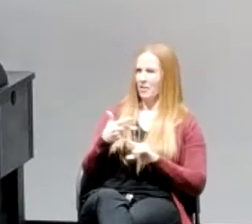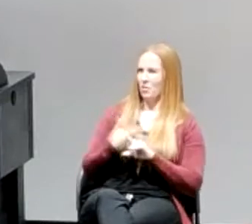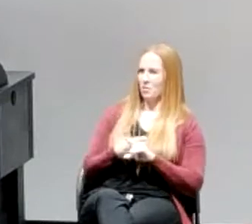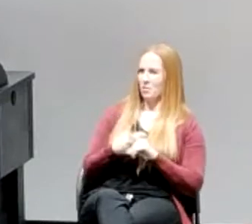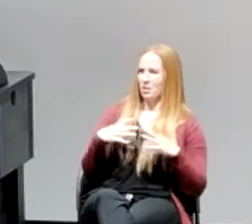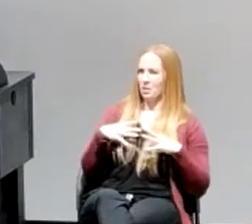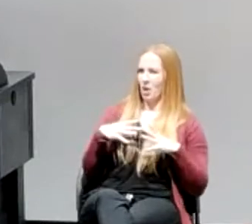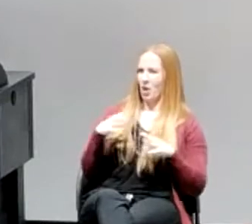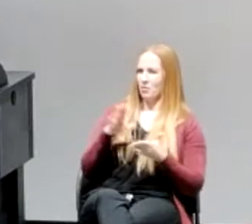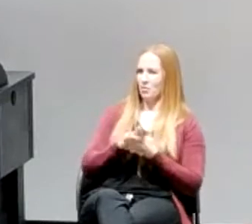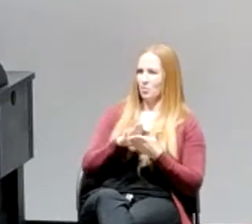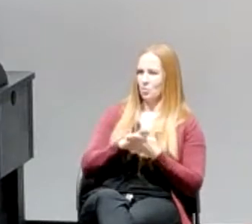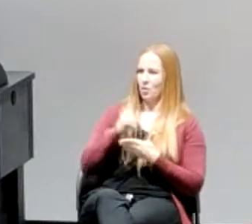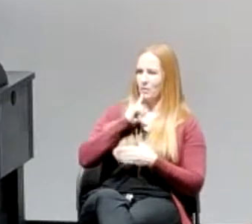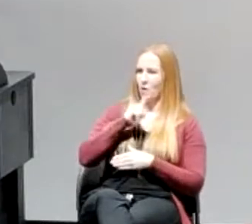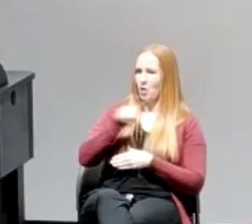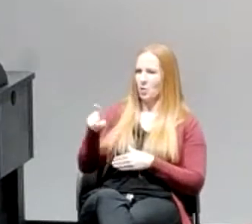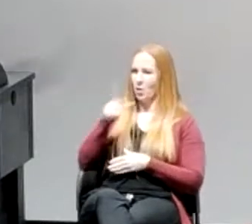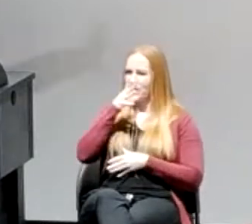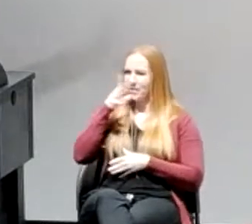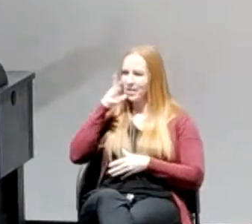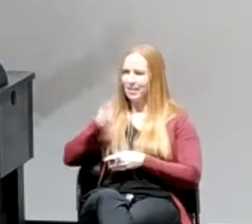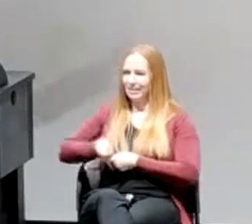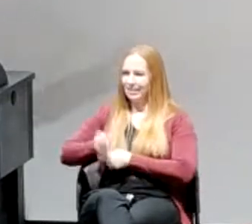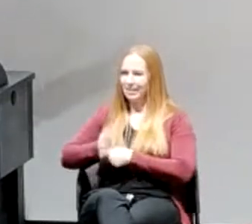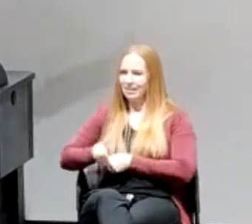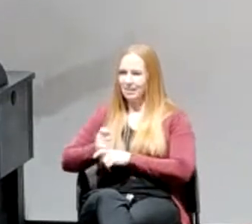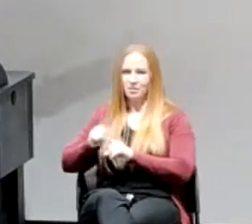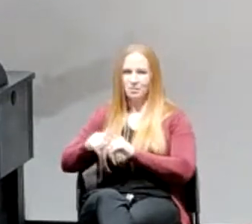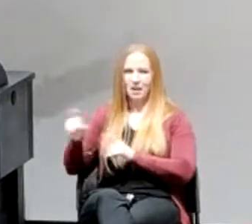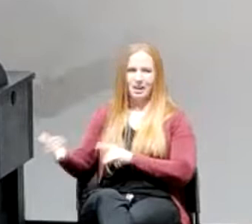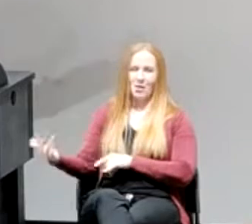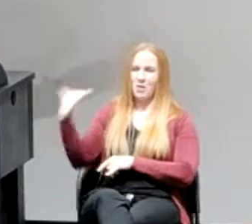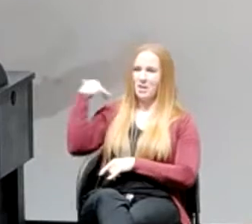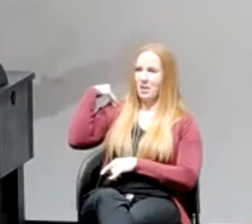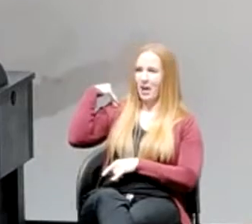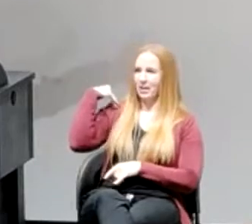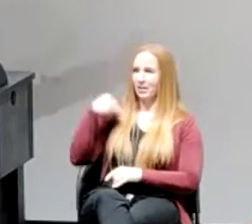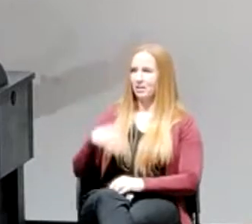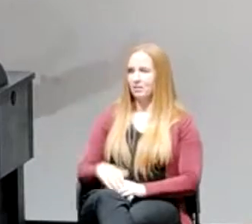egrarian society where it is the work of our hands; and yet, it is a